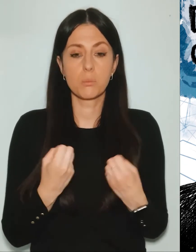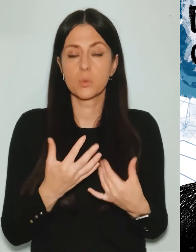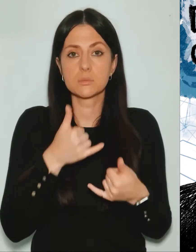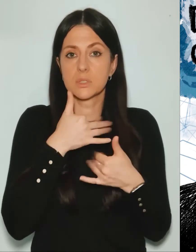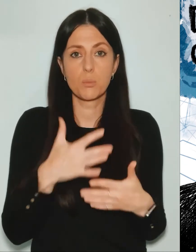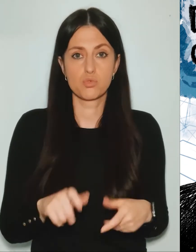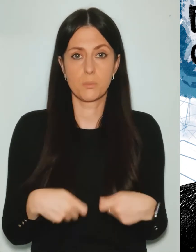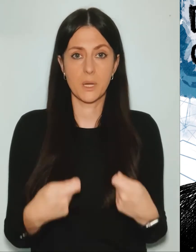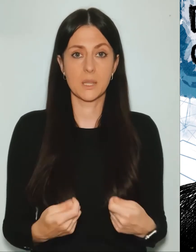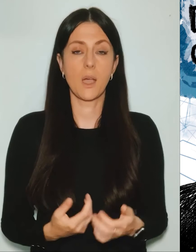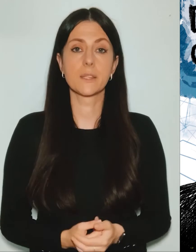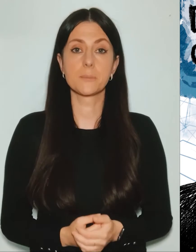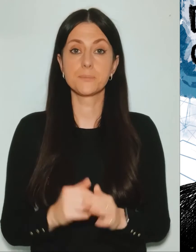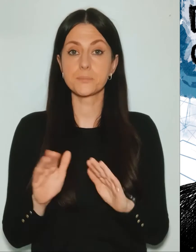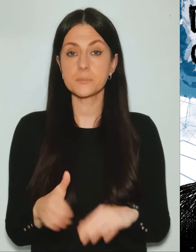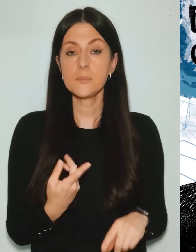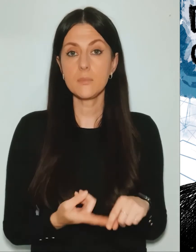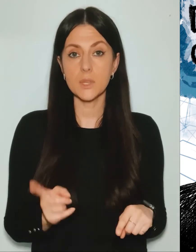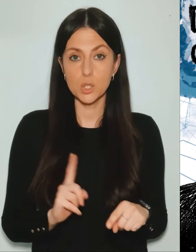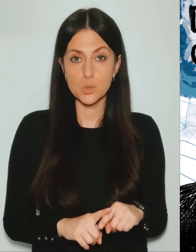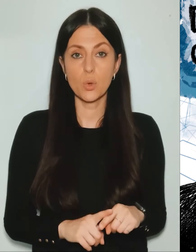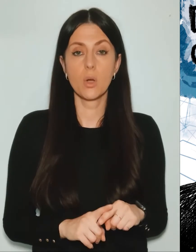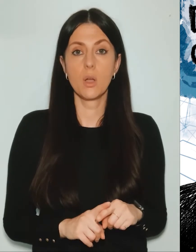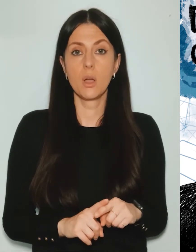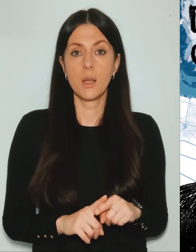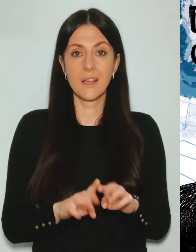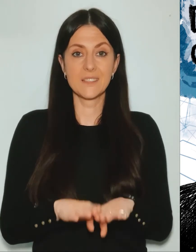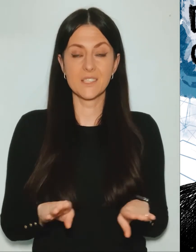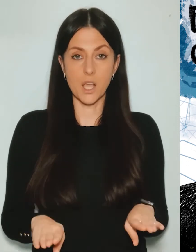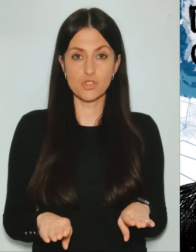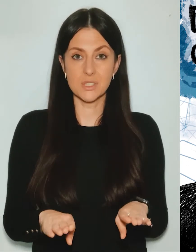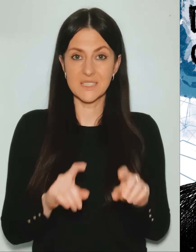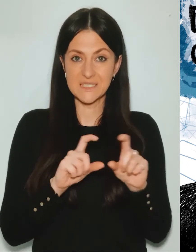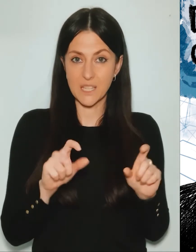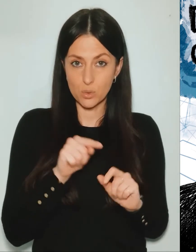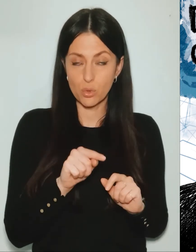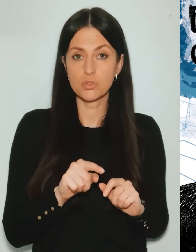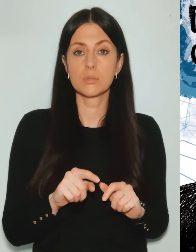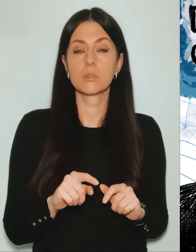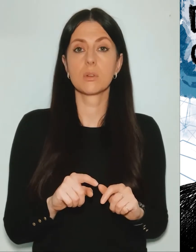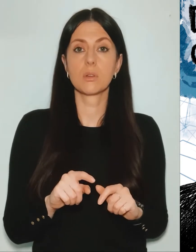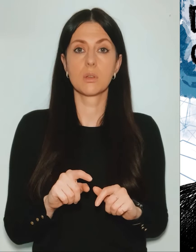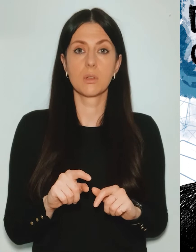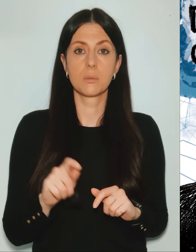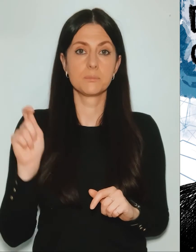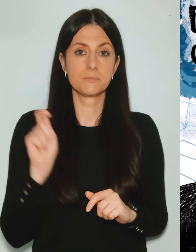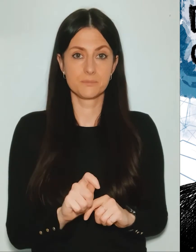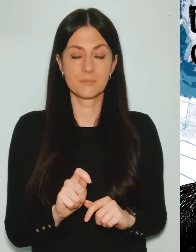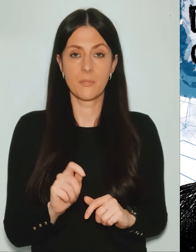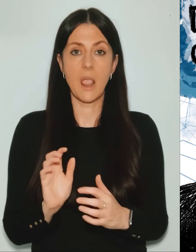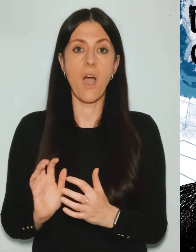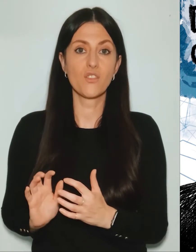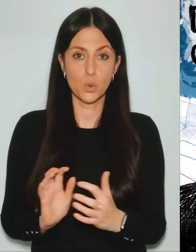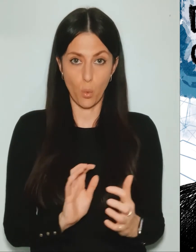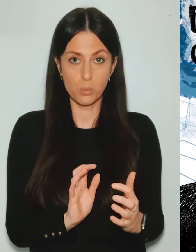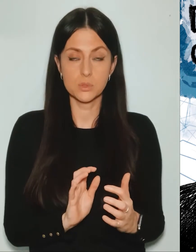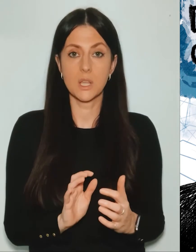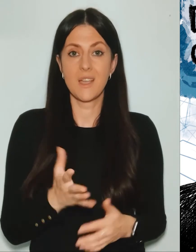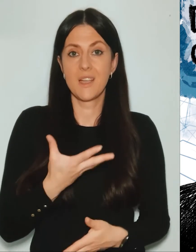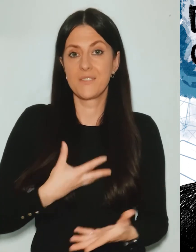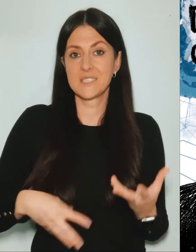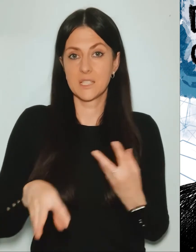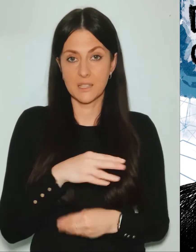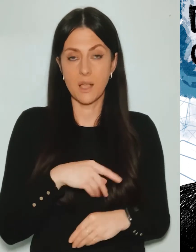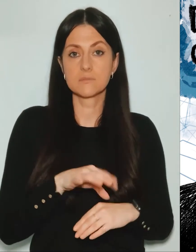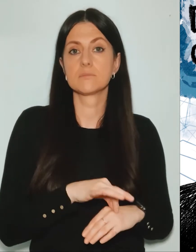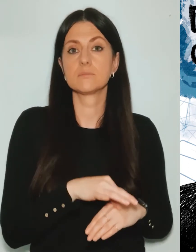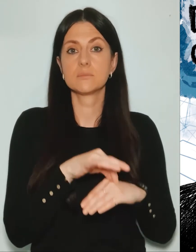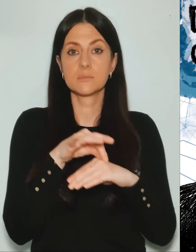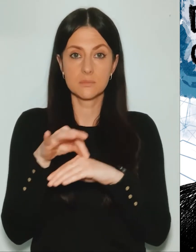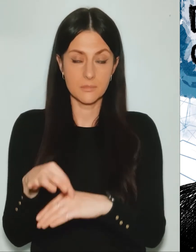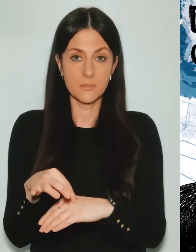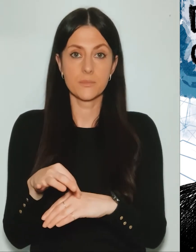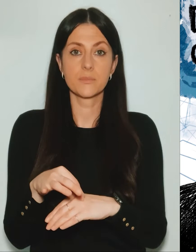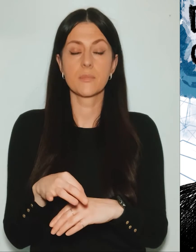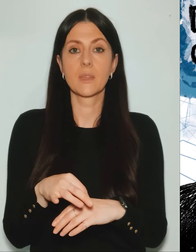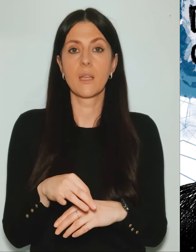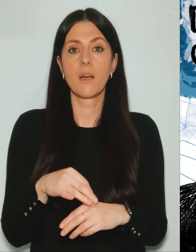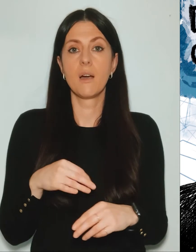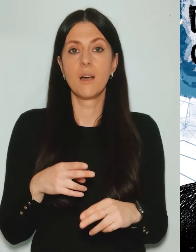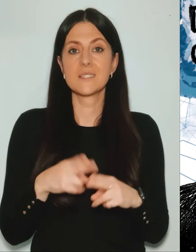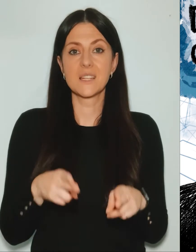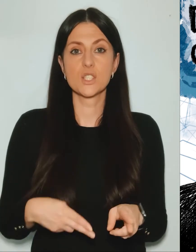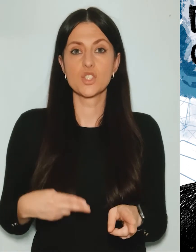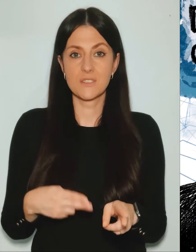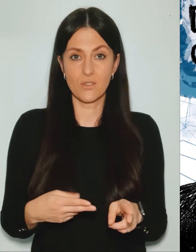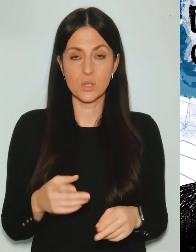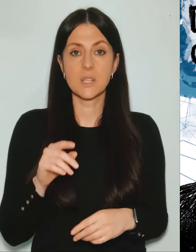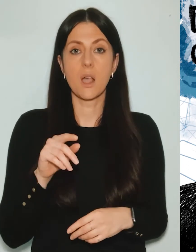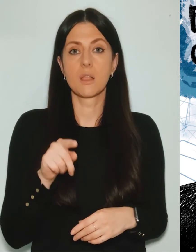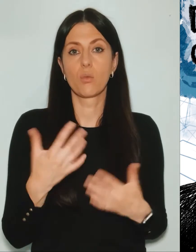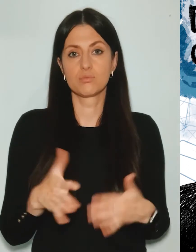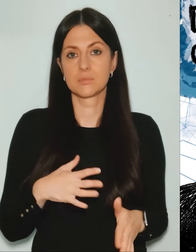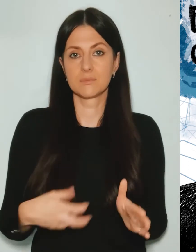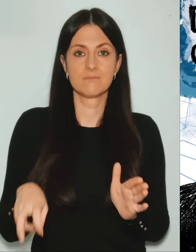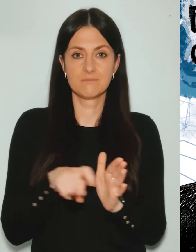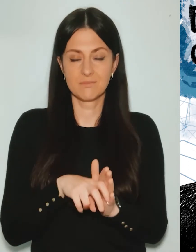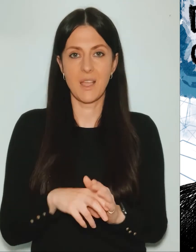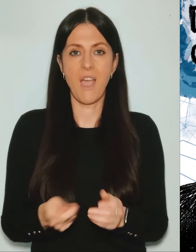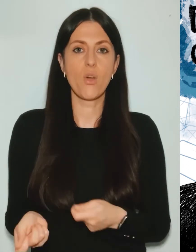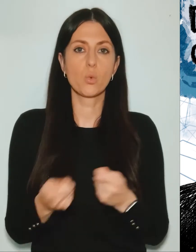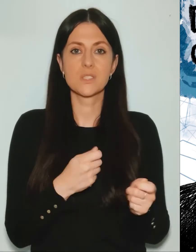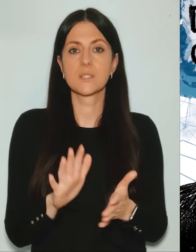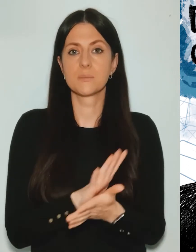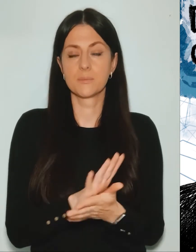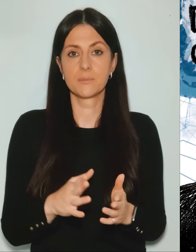After that, a bus arrived from the kindergarten, which took us all to the railway station, where we took the free evacuation train and went to Lviv.